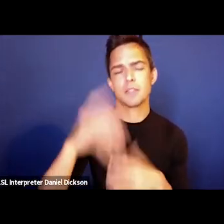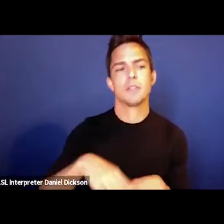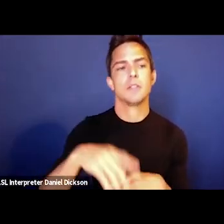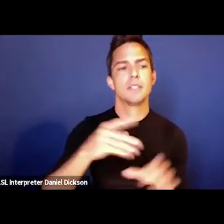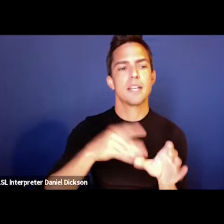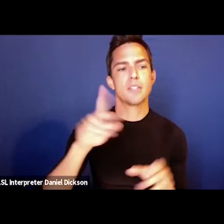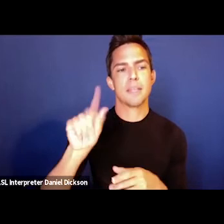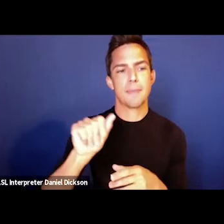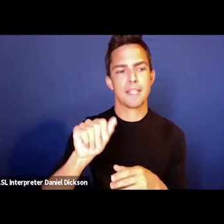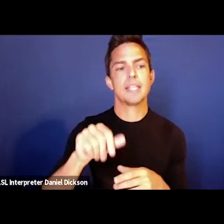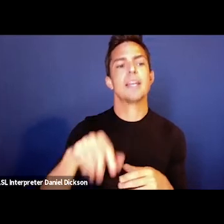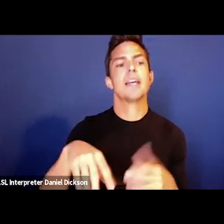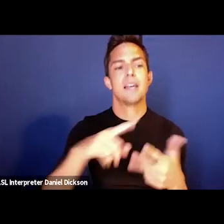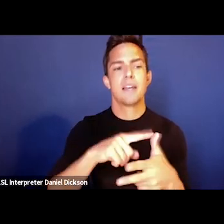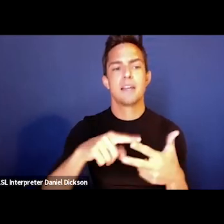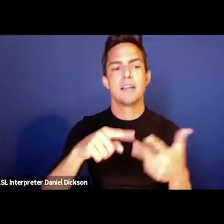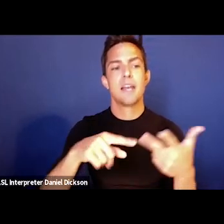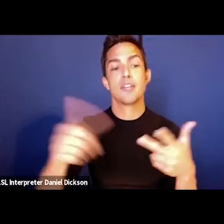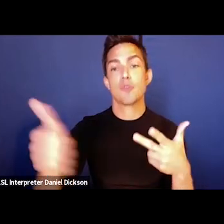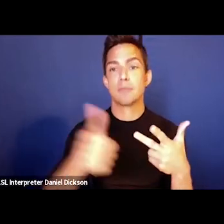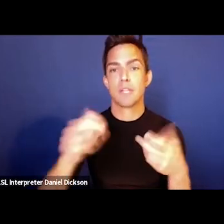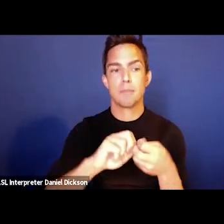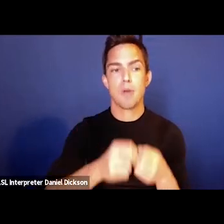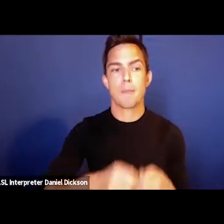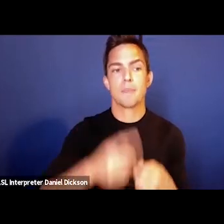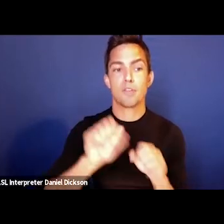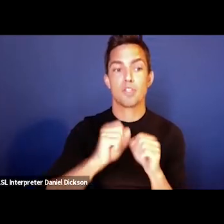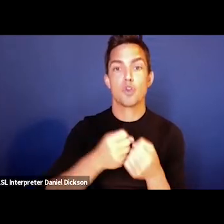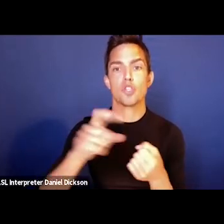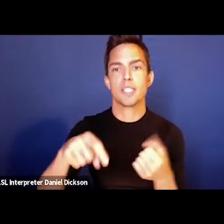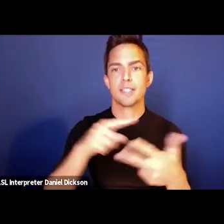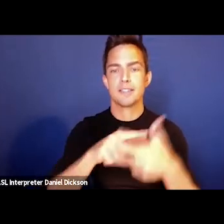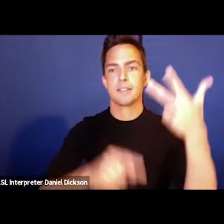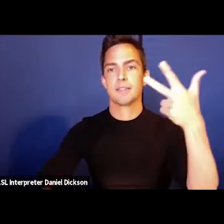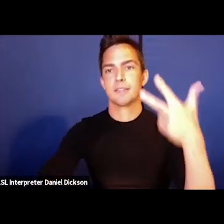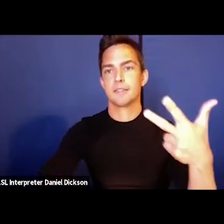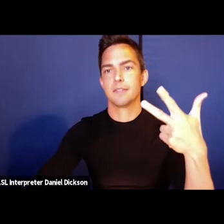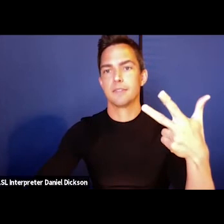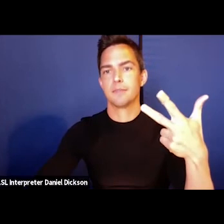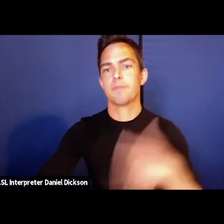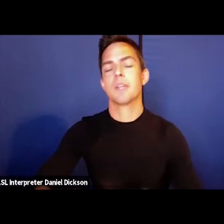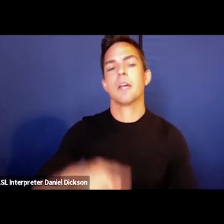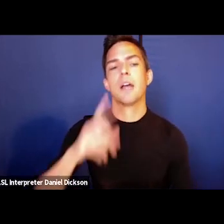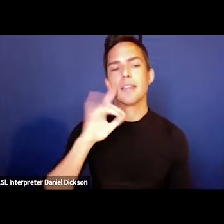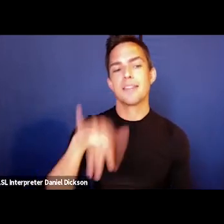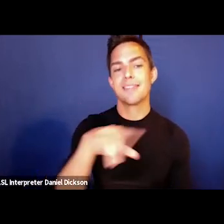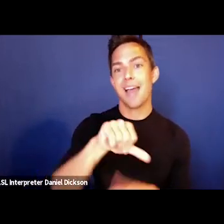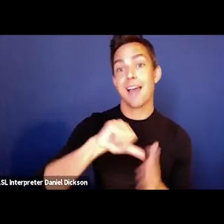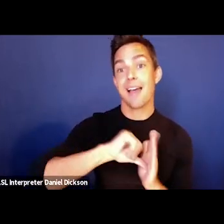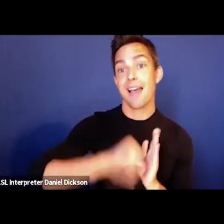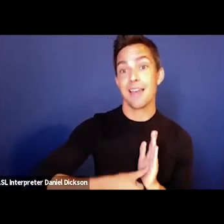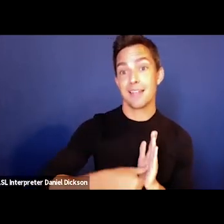and then transportation problems for social needs and I think that they this highlights some of the